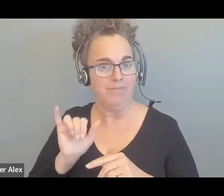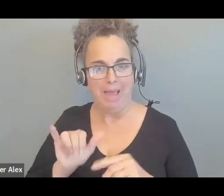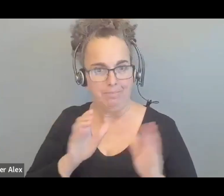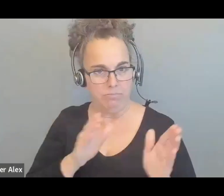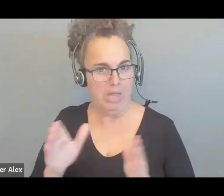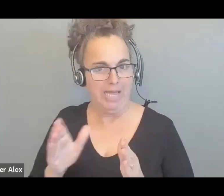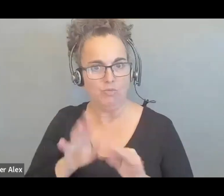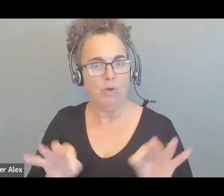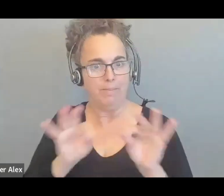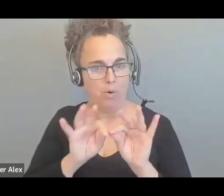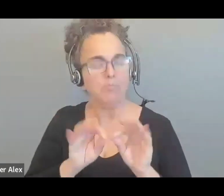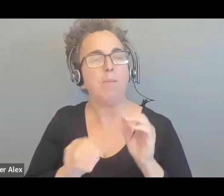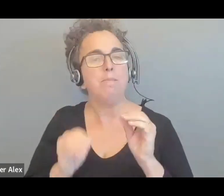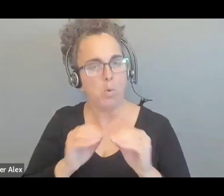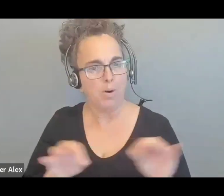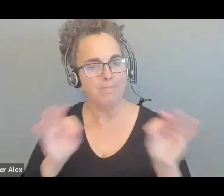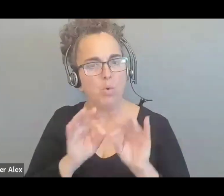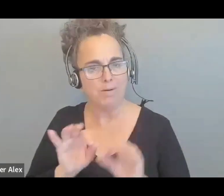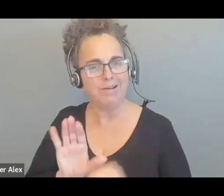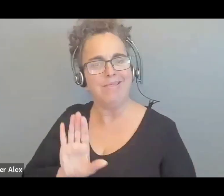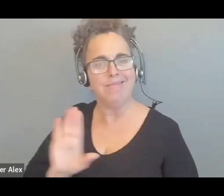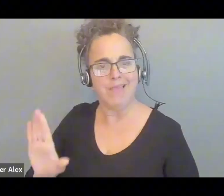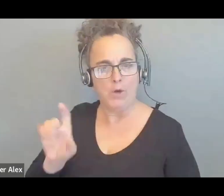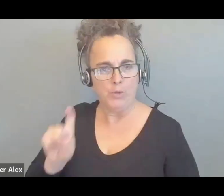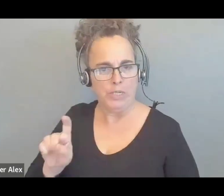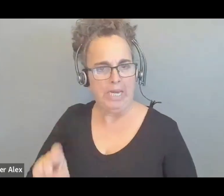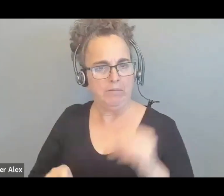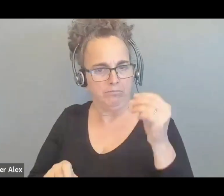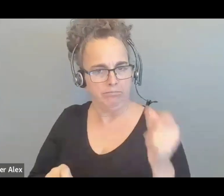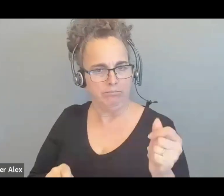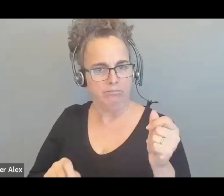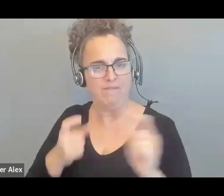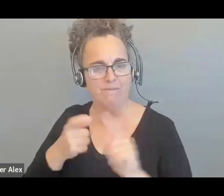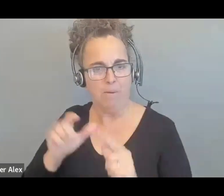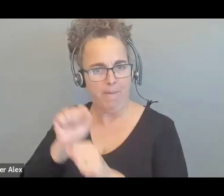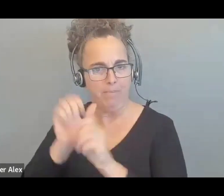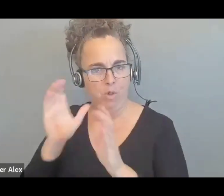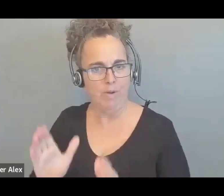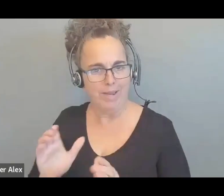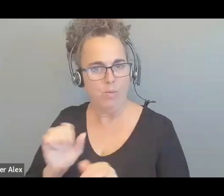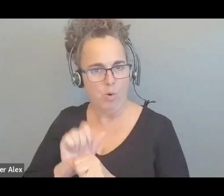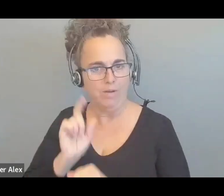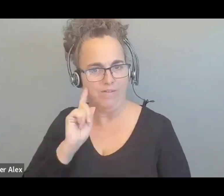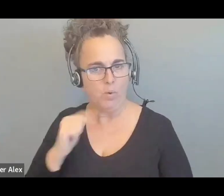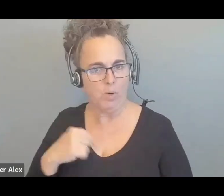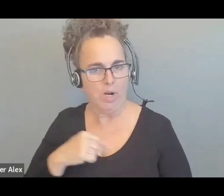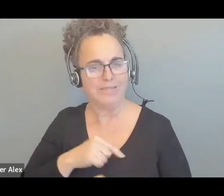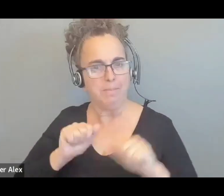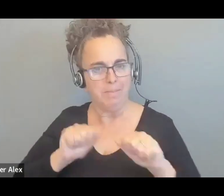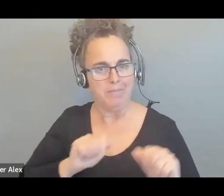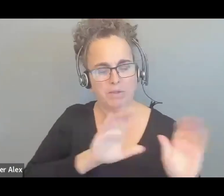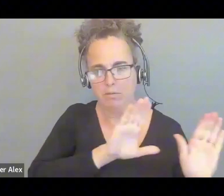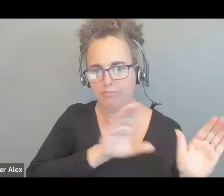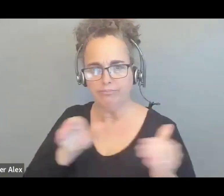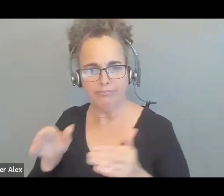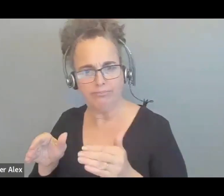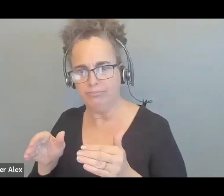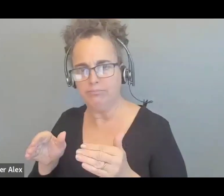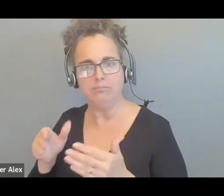But what's more important is this immediate need, right? From an employee. And so being able to have that agility to pivot, right? And, and remember